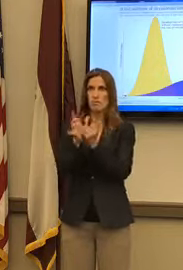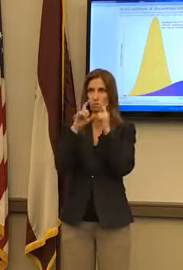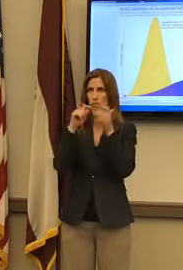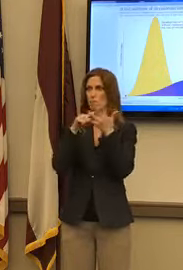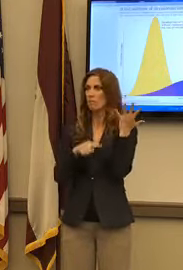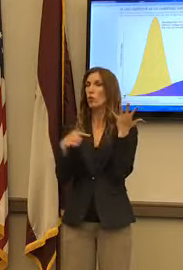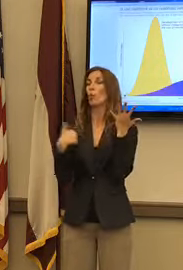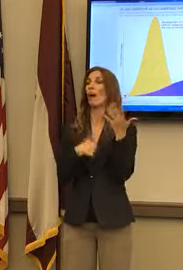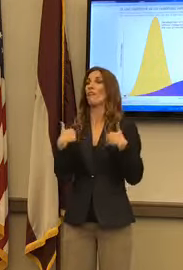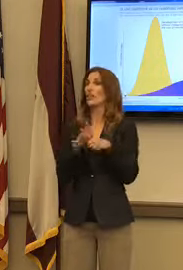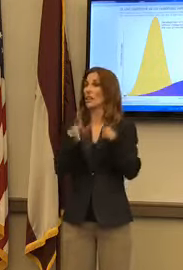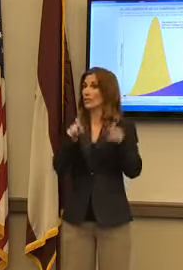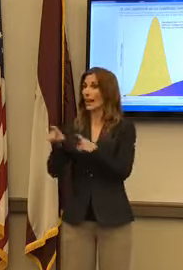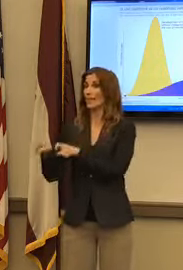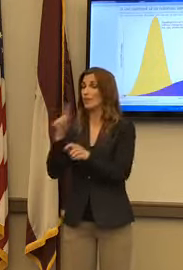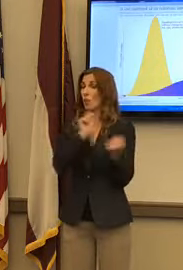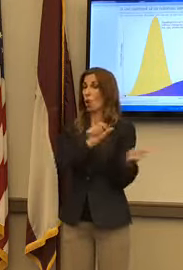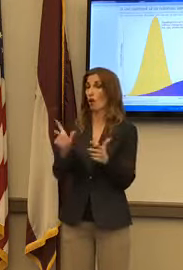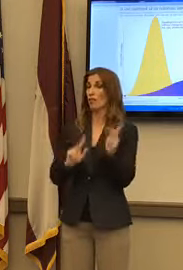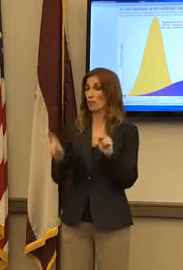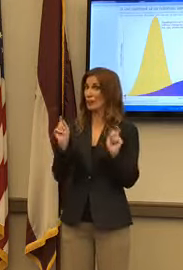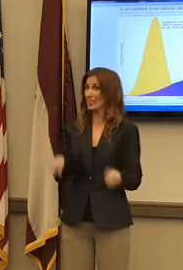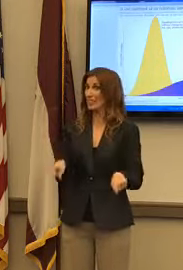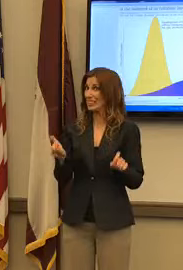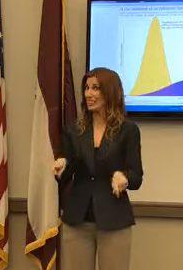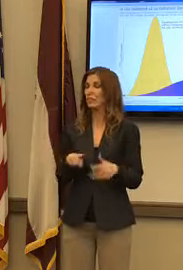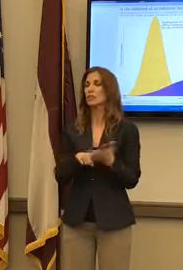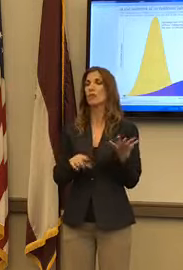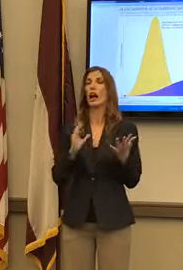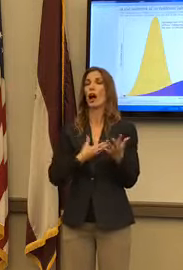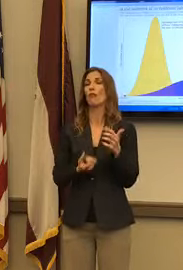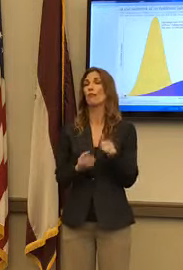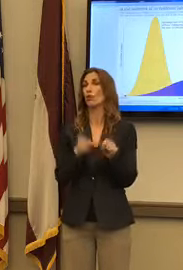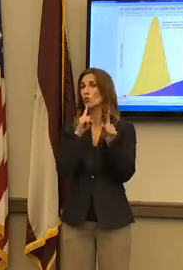testing to test everybody that needs to be tested that our first responders are